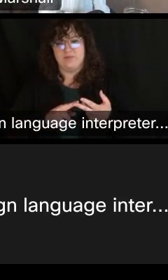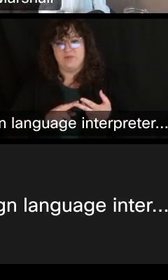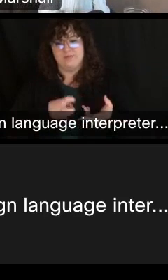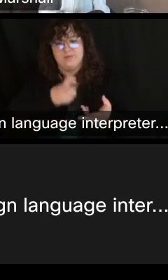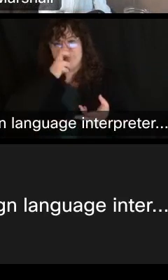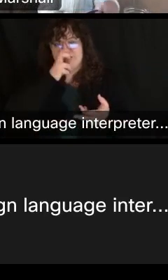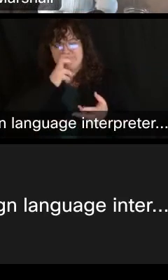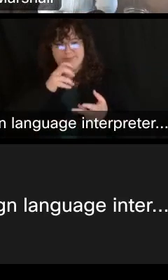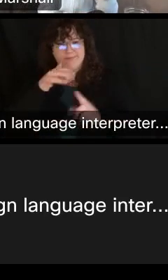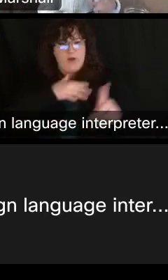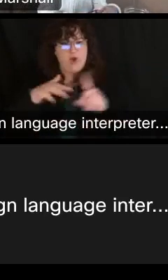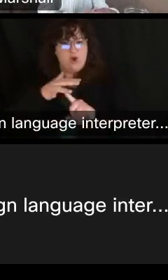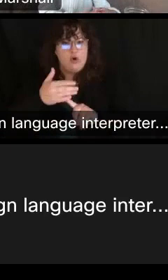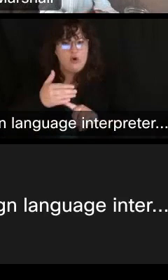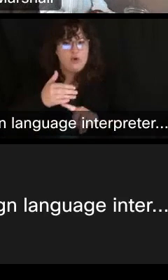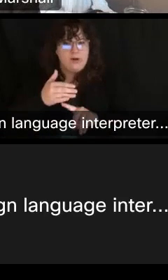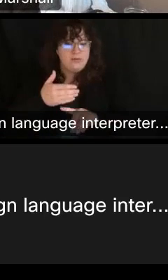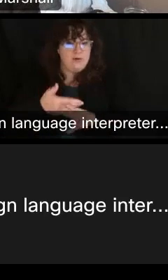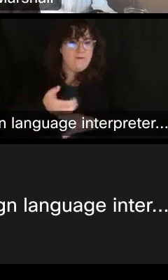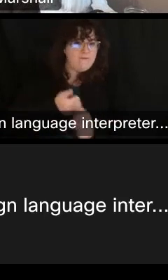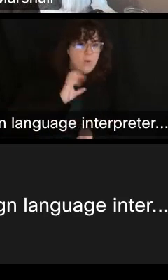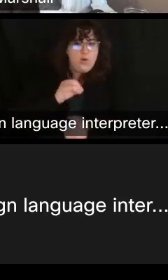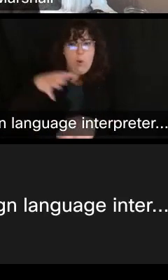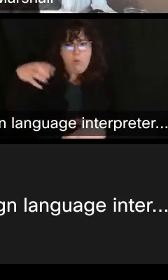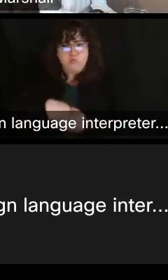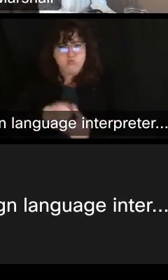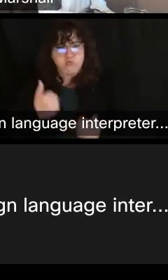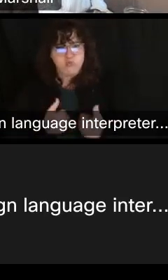And also, and then I am going to get to this slide, believe it or not, to follow about